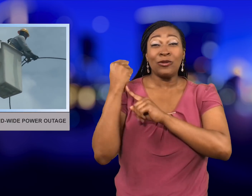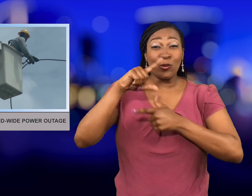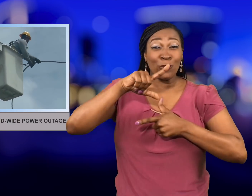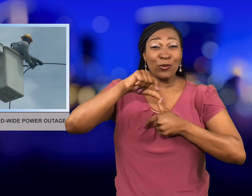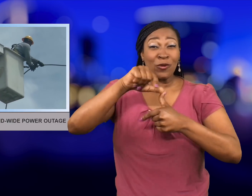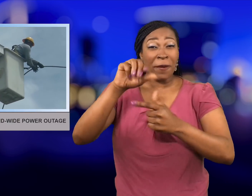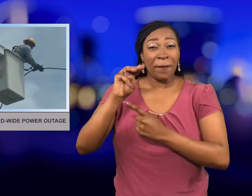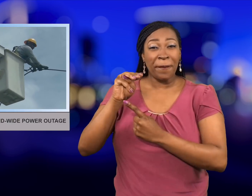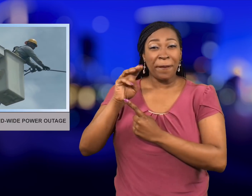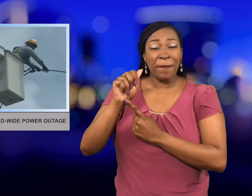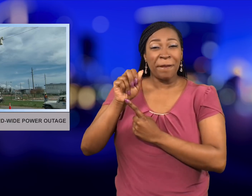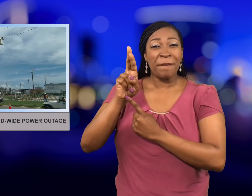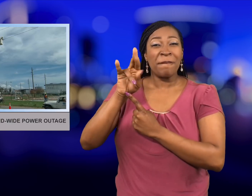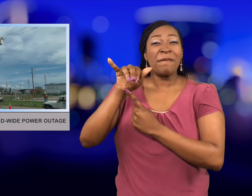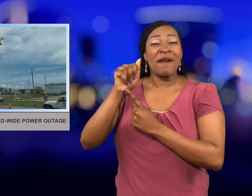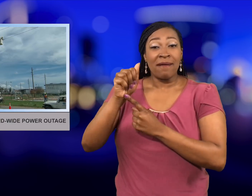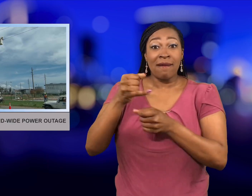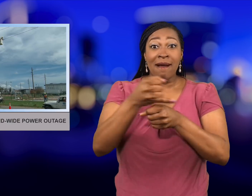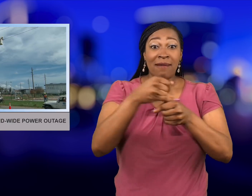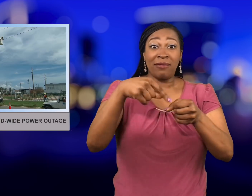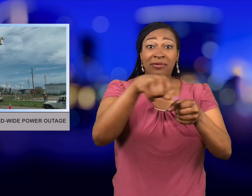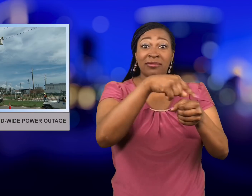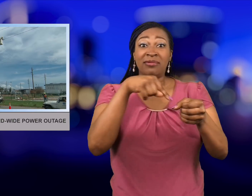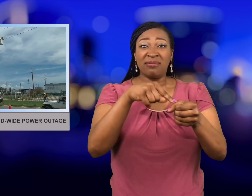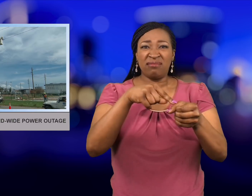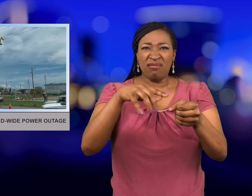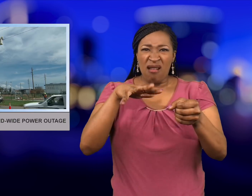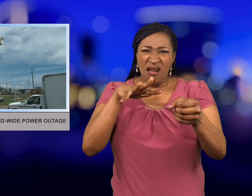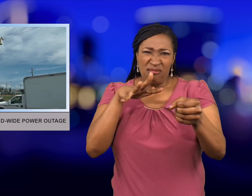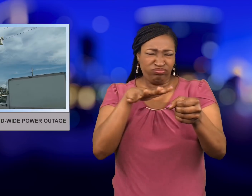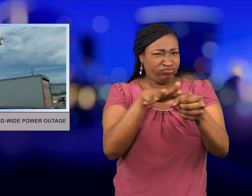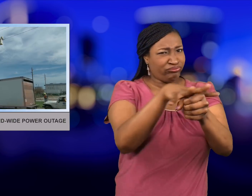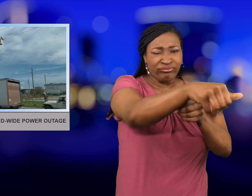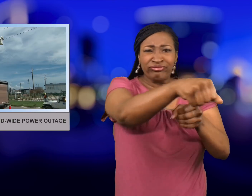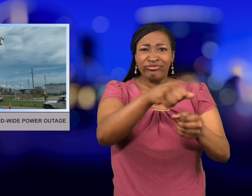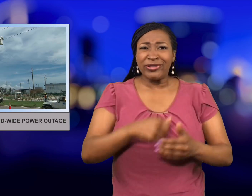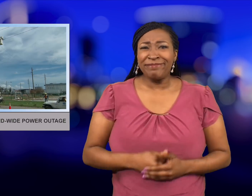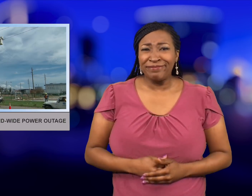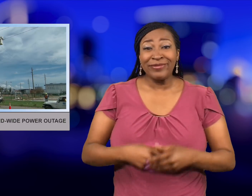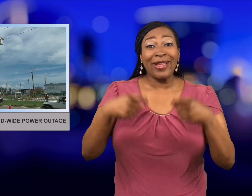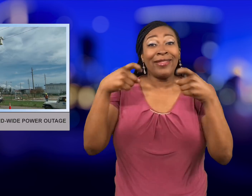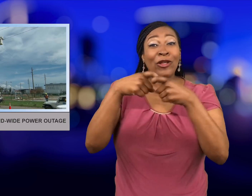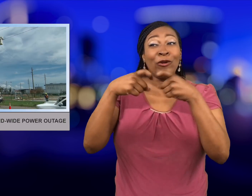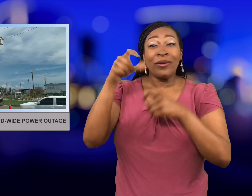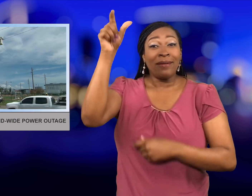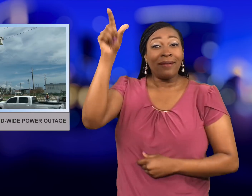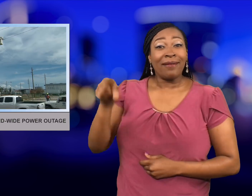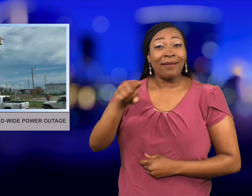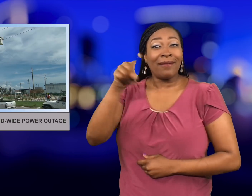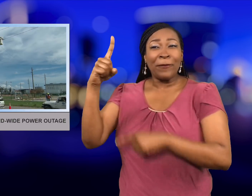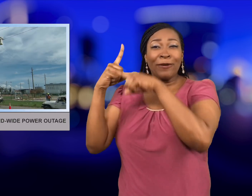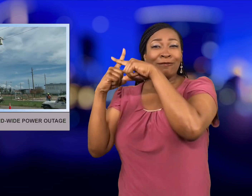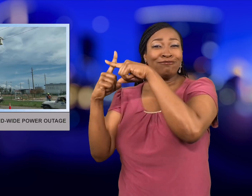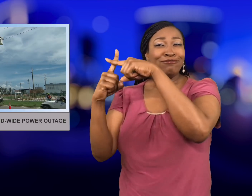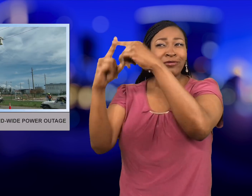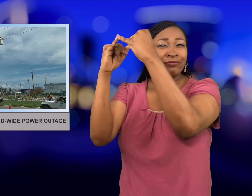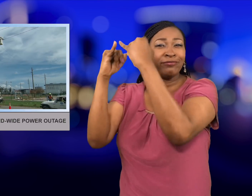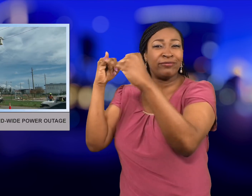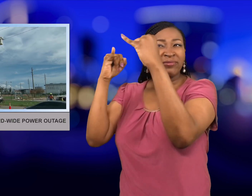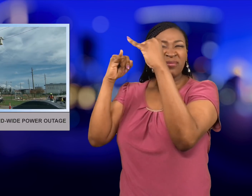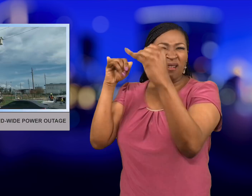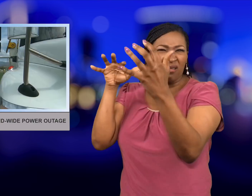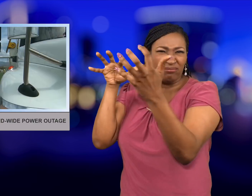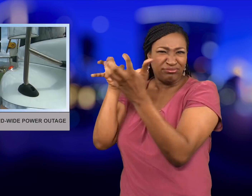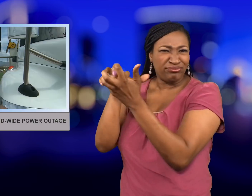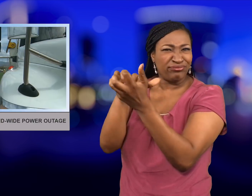Puerto Rico had already been dealing with unstable power ever since hurricane Maria